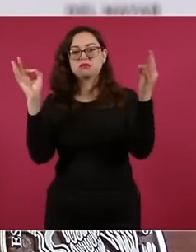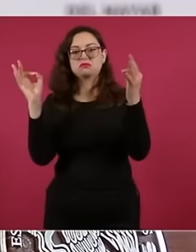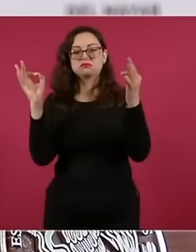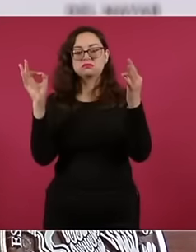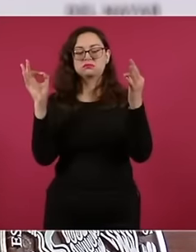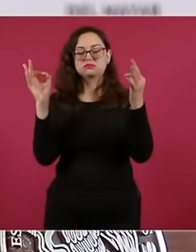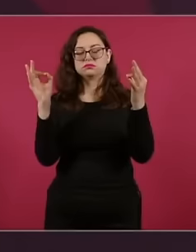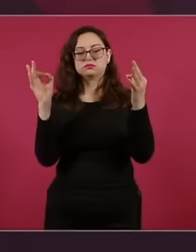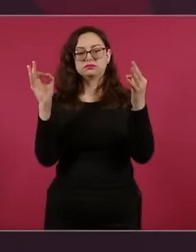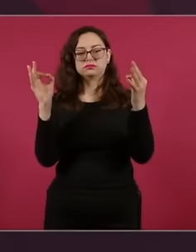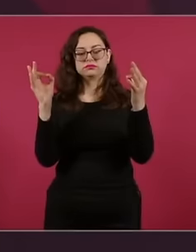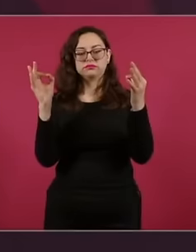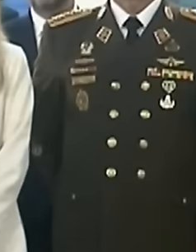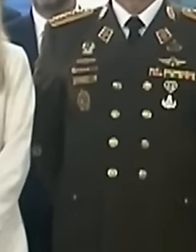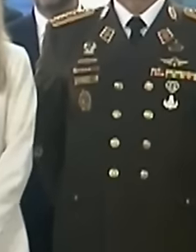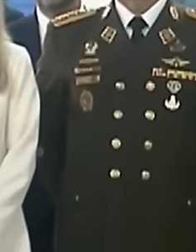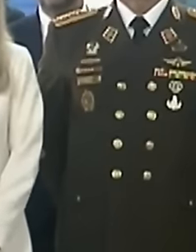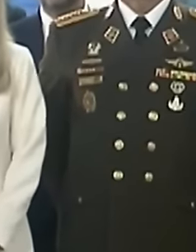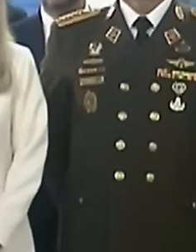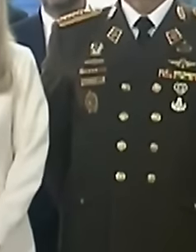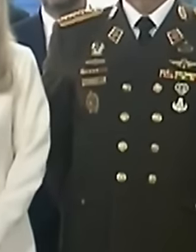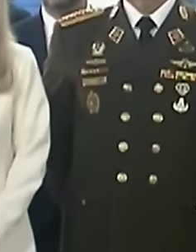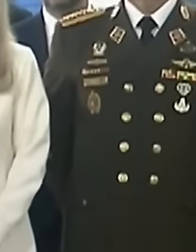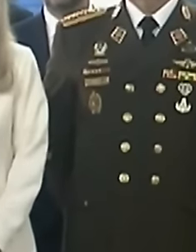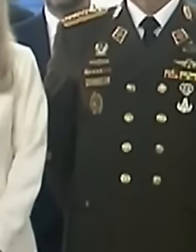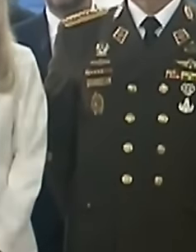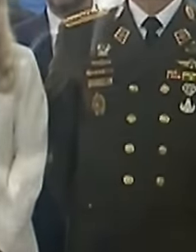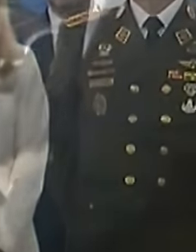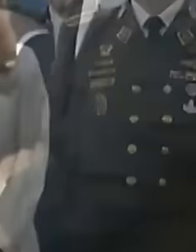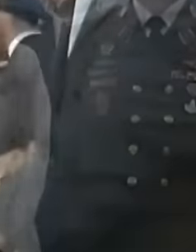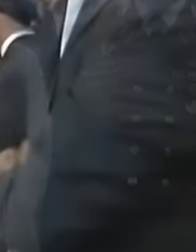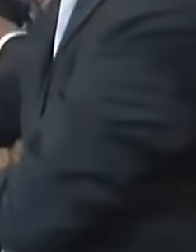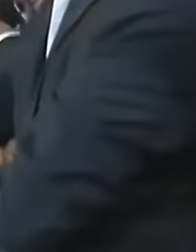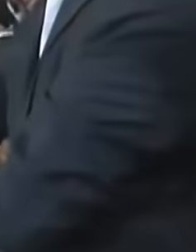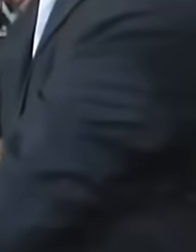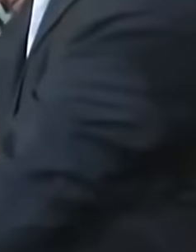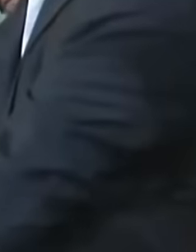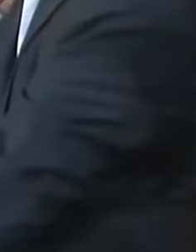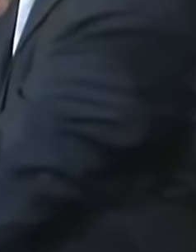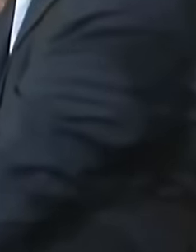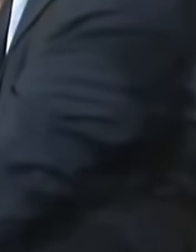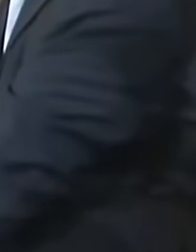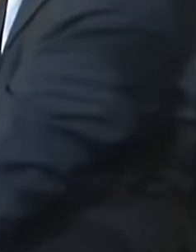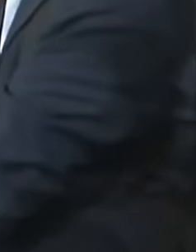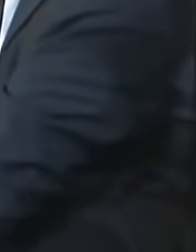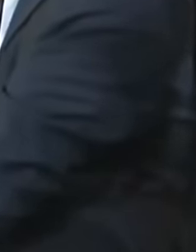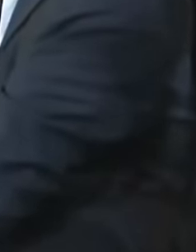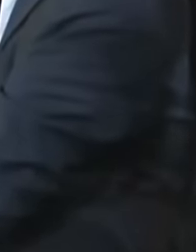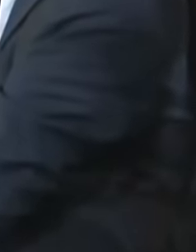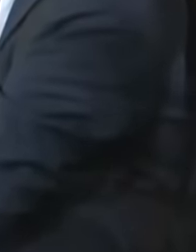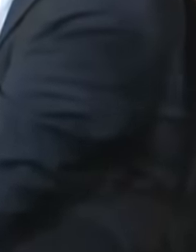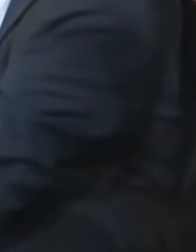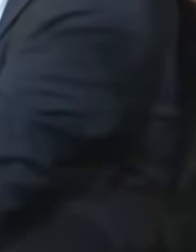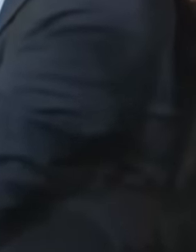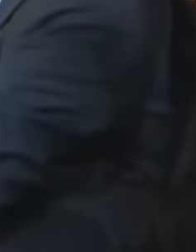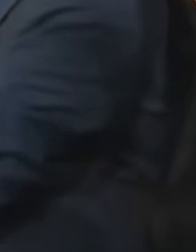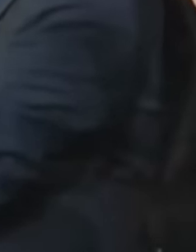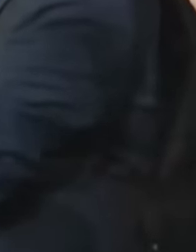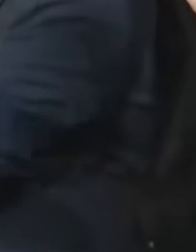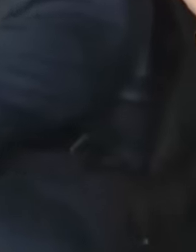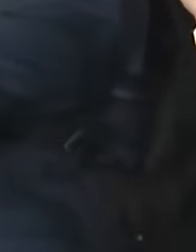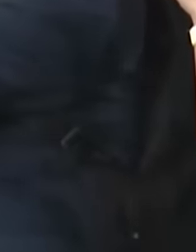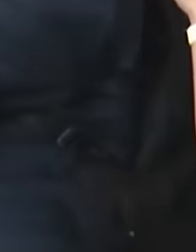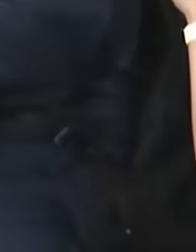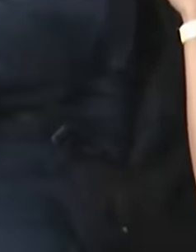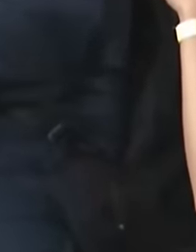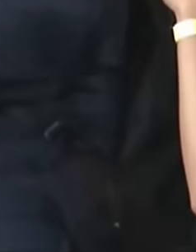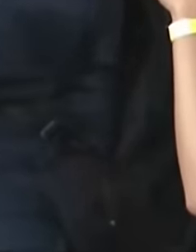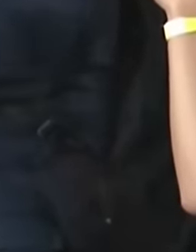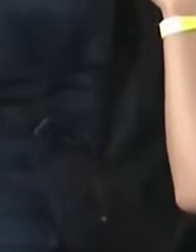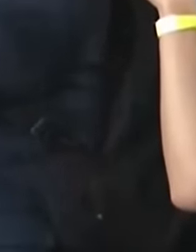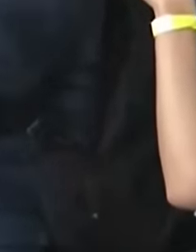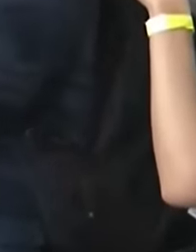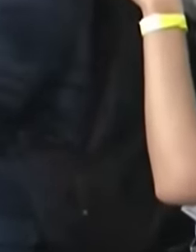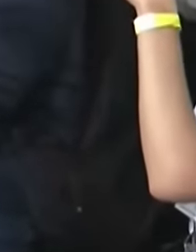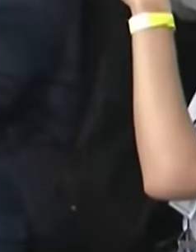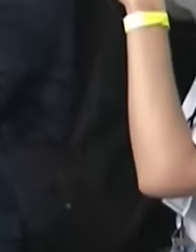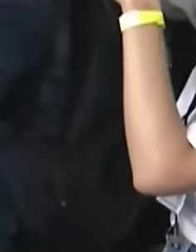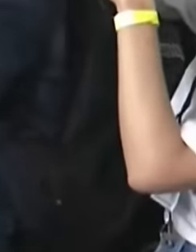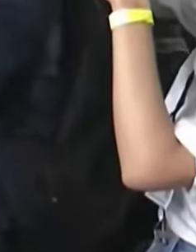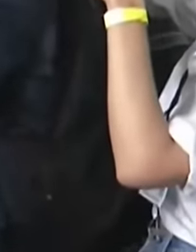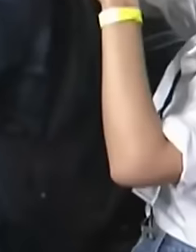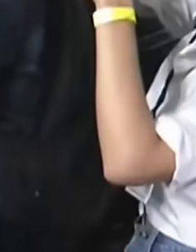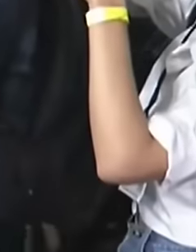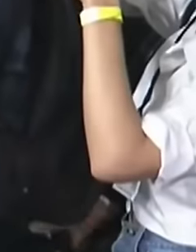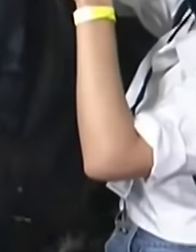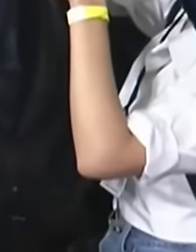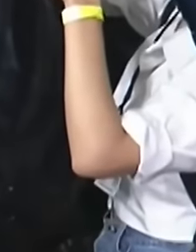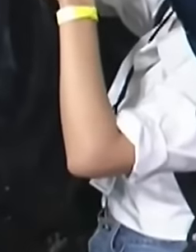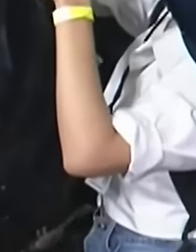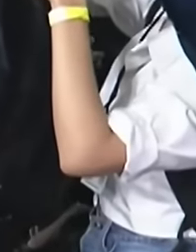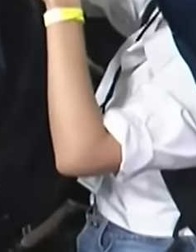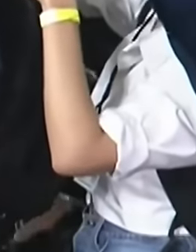the elections had been fraudulent and that